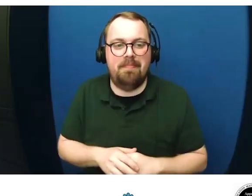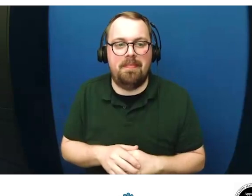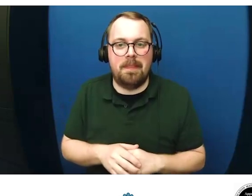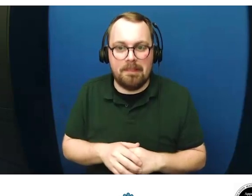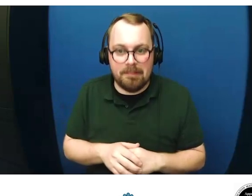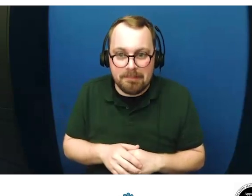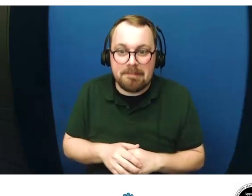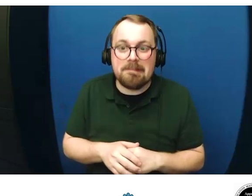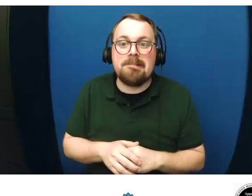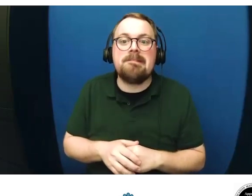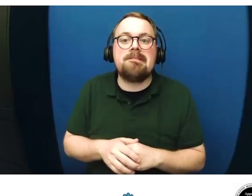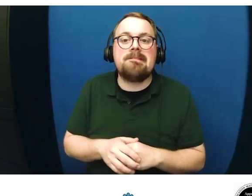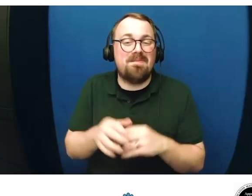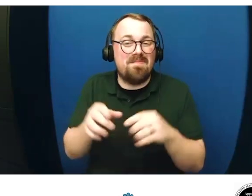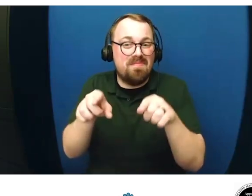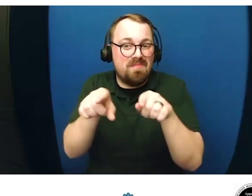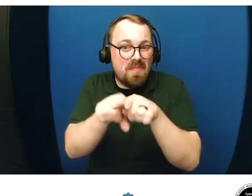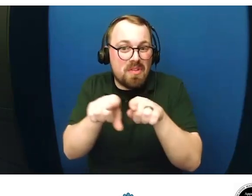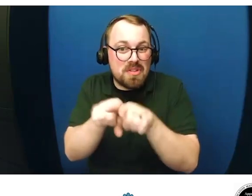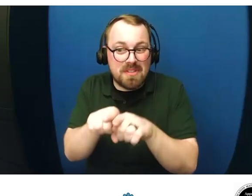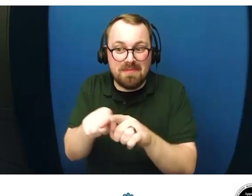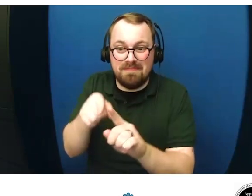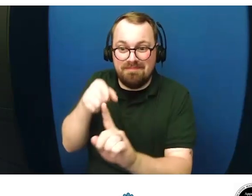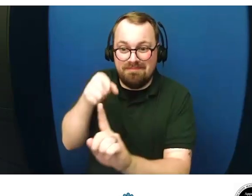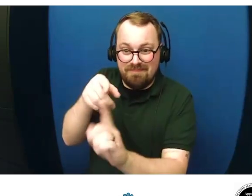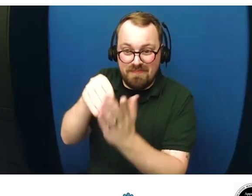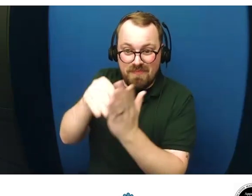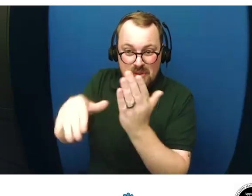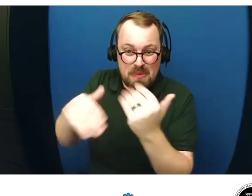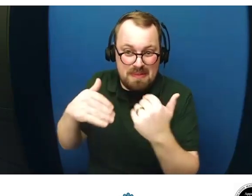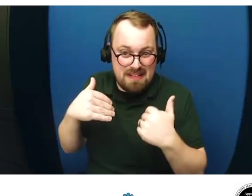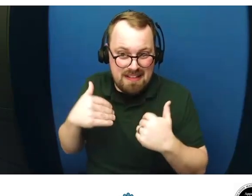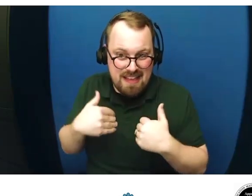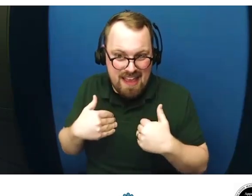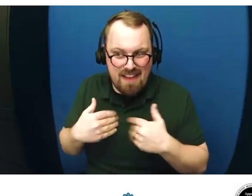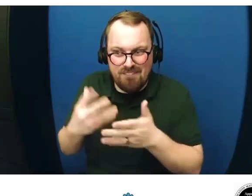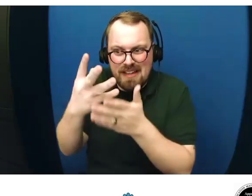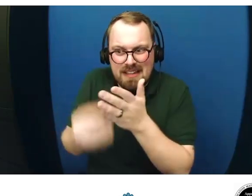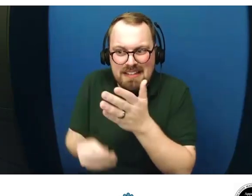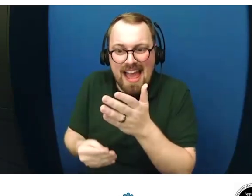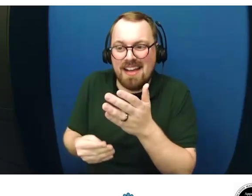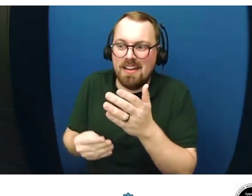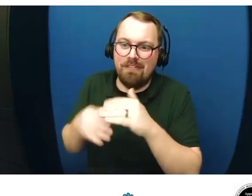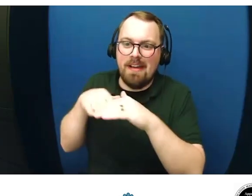Also, under that one can be, does the student have a lack of access to sound cues?